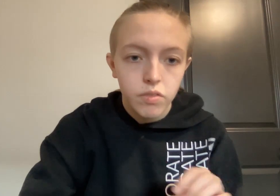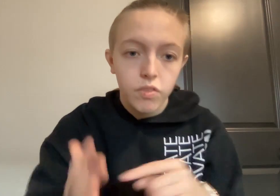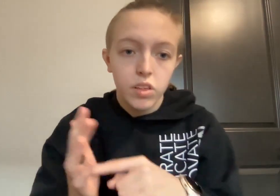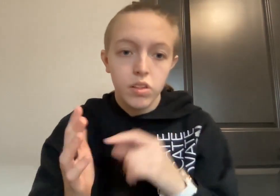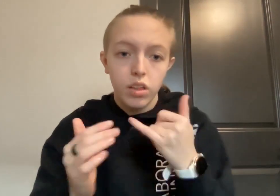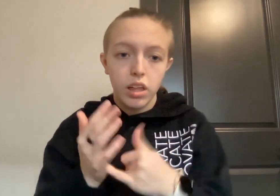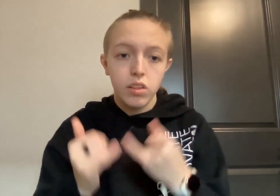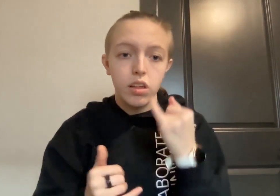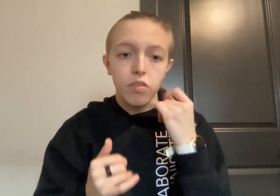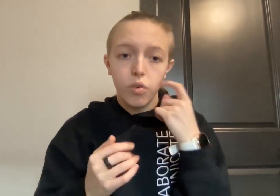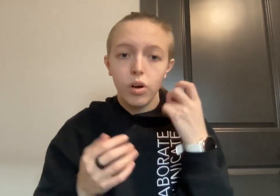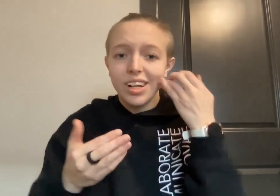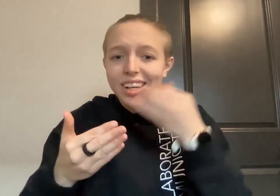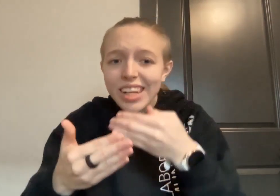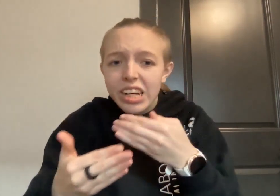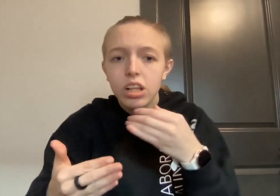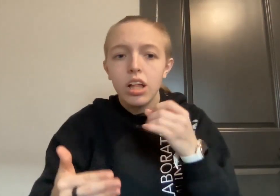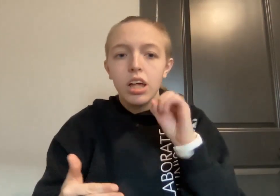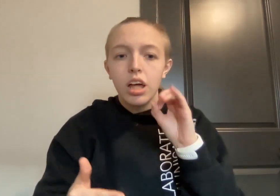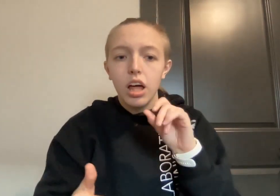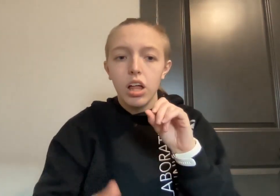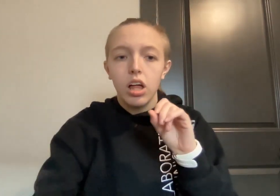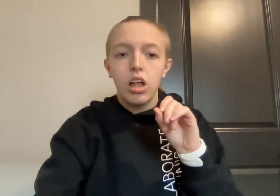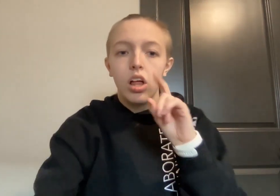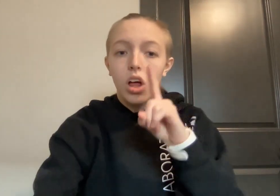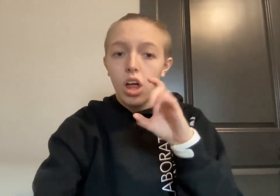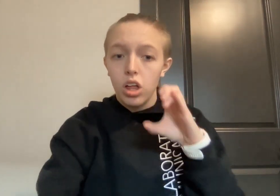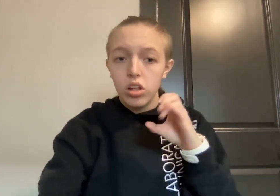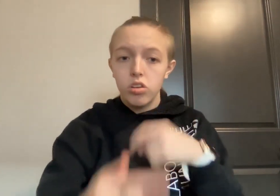This lasted for nearly 100 years